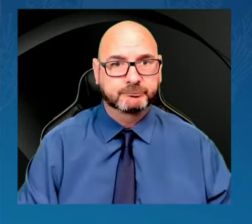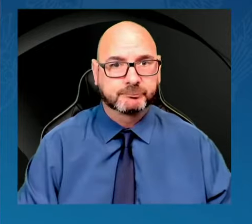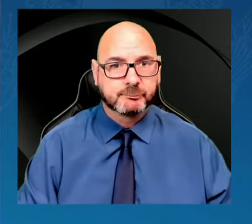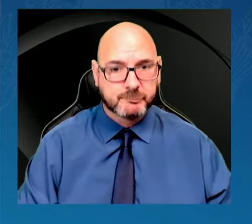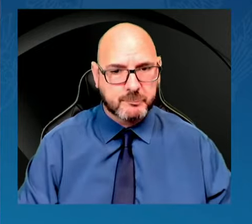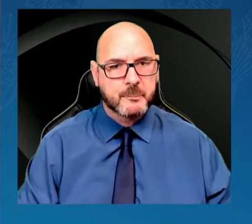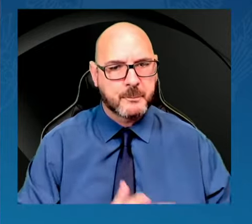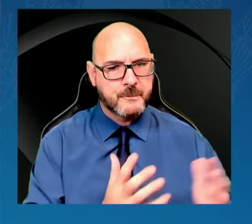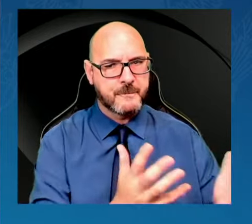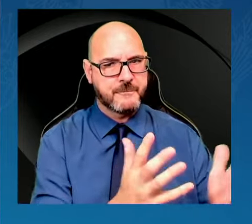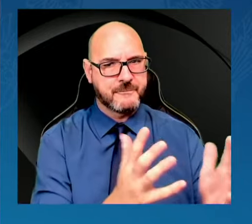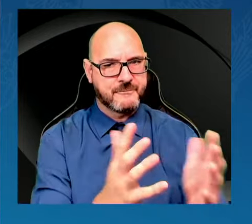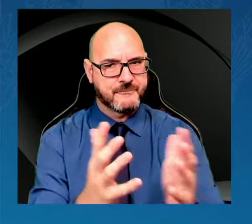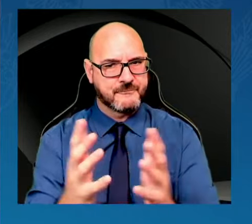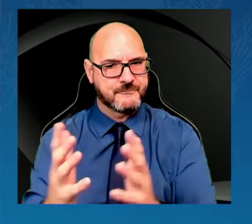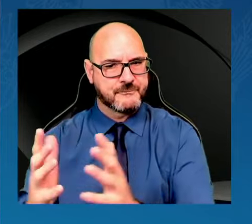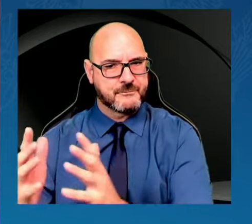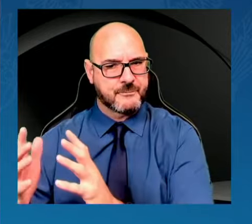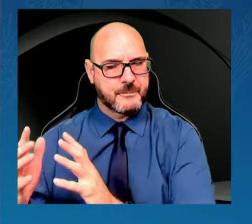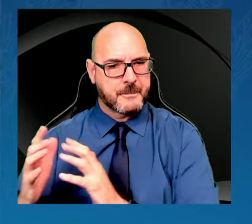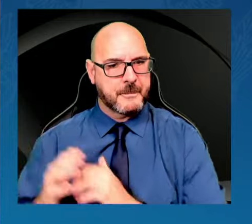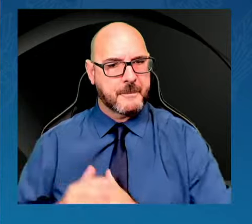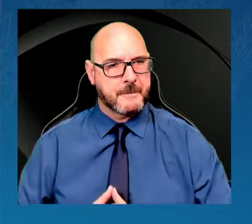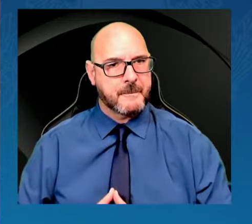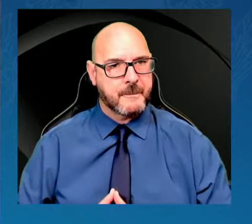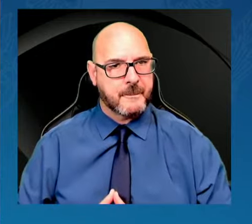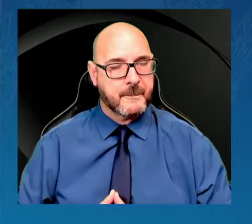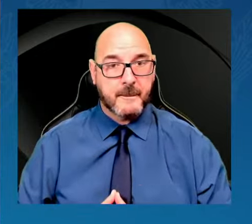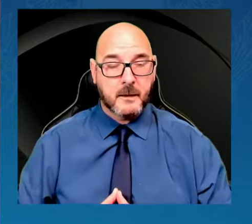And I could not be more excited about our guests today.